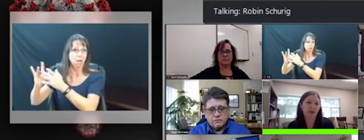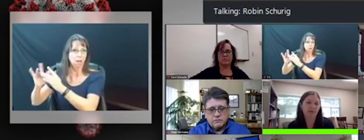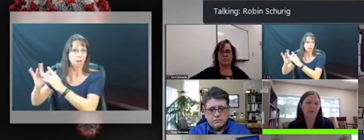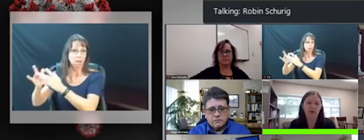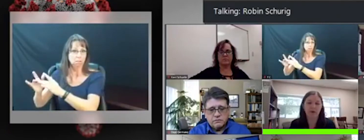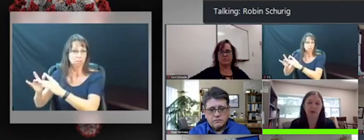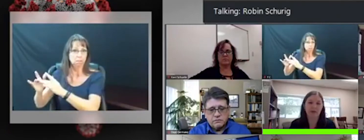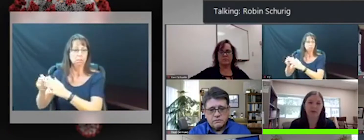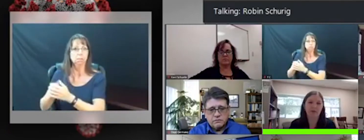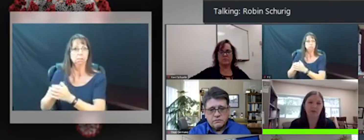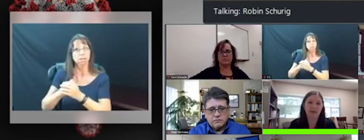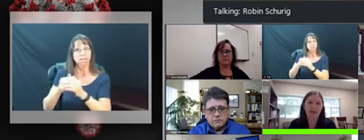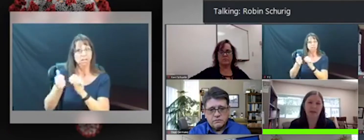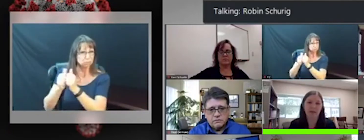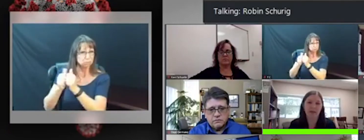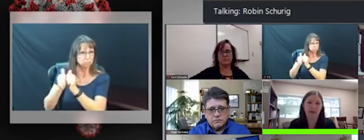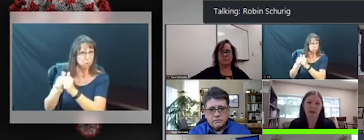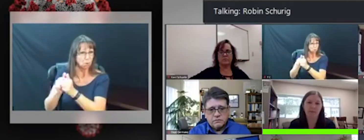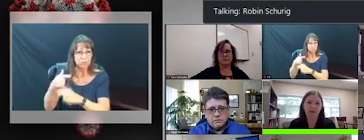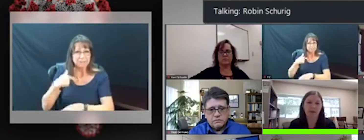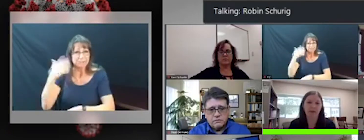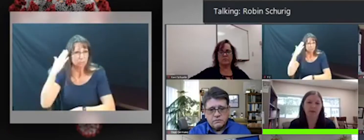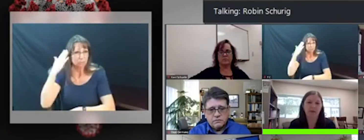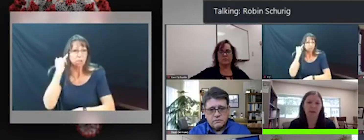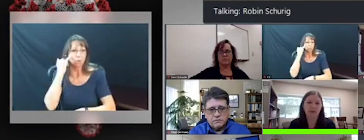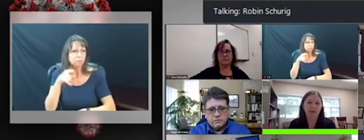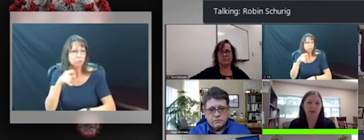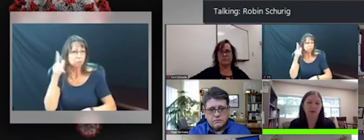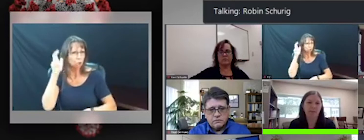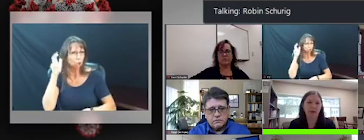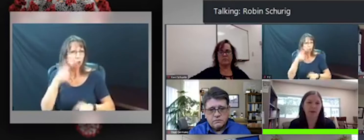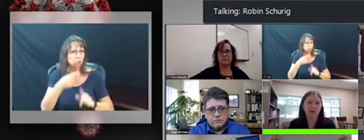Karen, if you heard anything from the state about when that might be allowed to start happening.